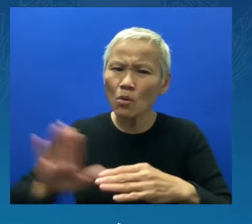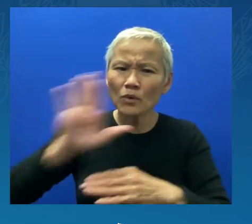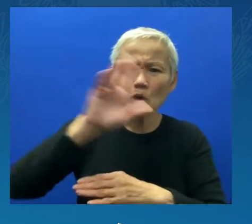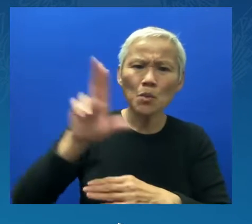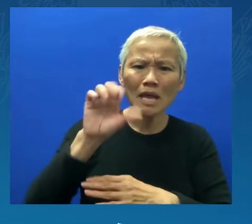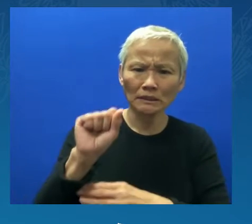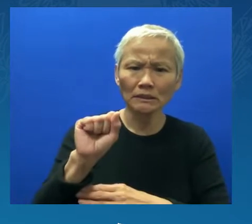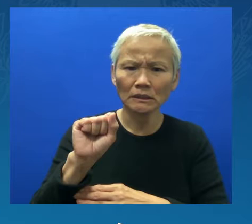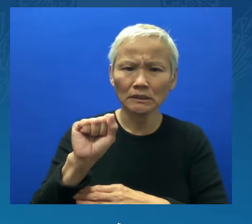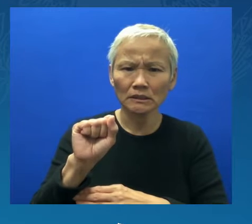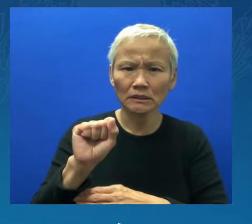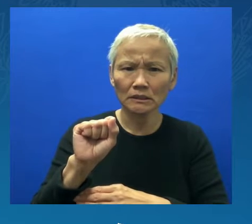and what they're saying to you.